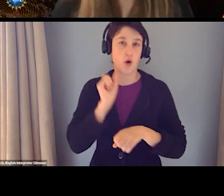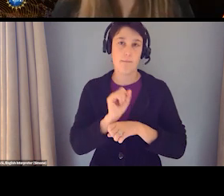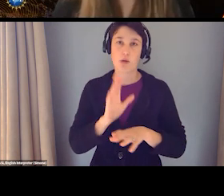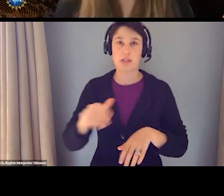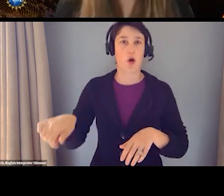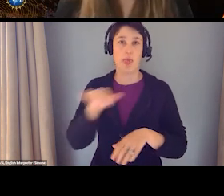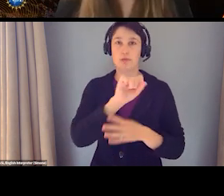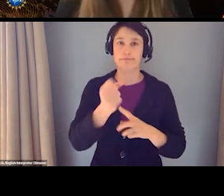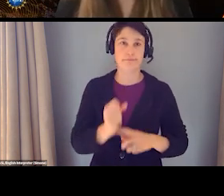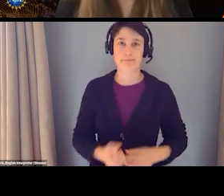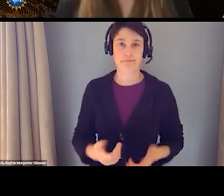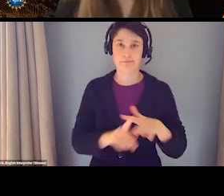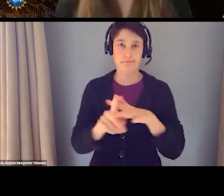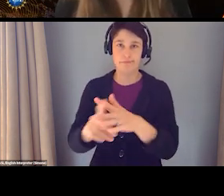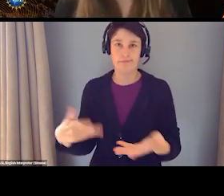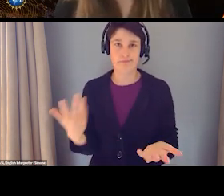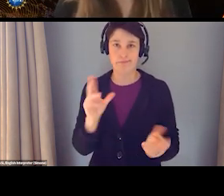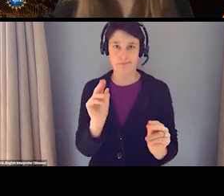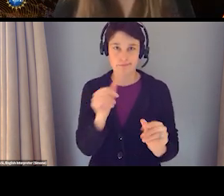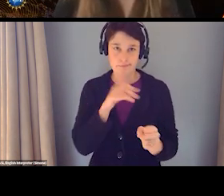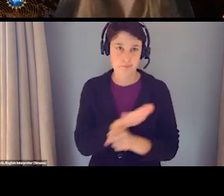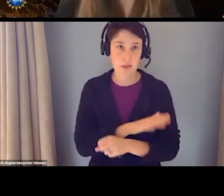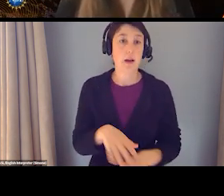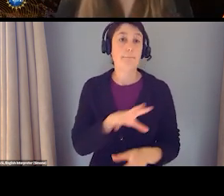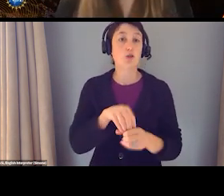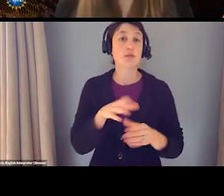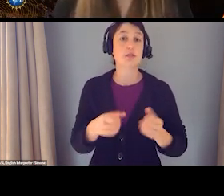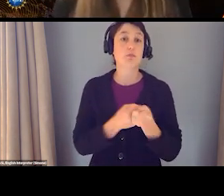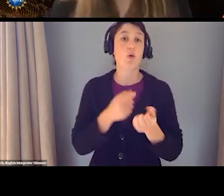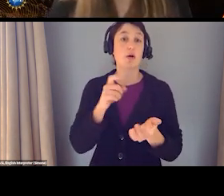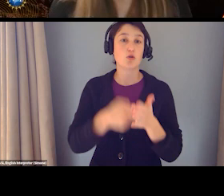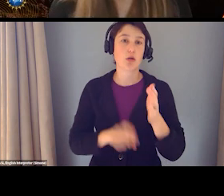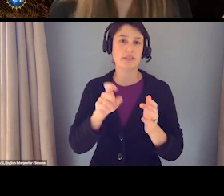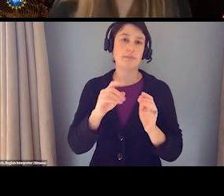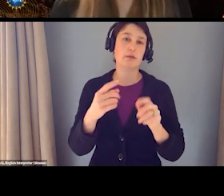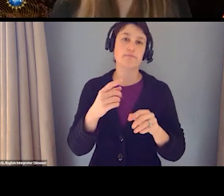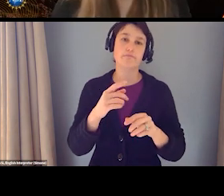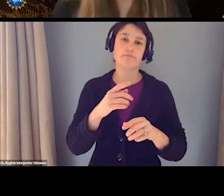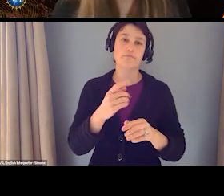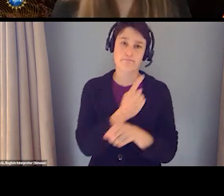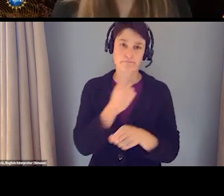Participant support costs are adequately documented. Please make sure in everything but especially participant support --